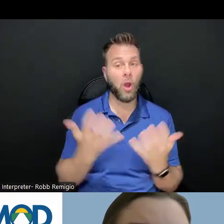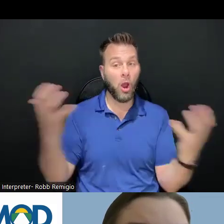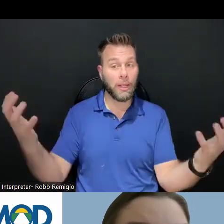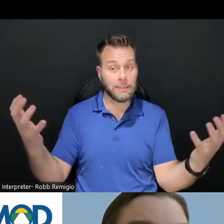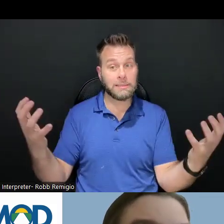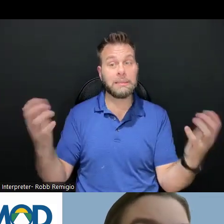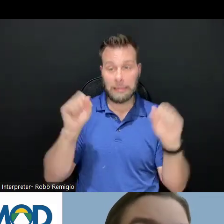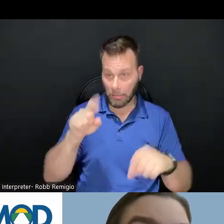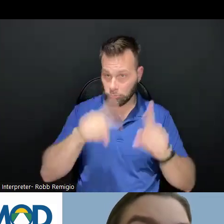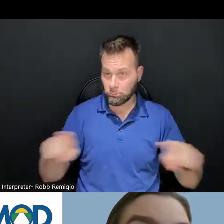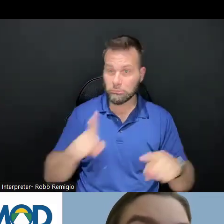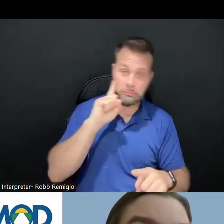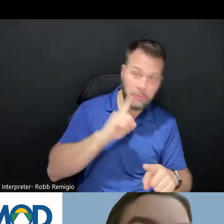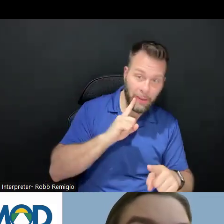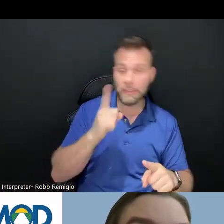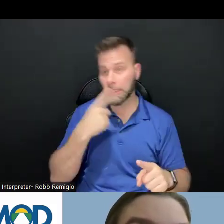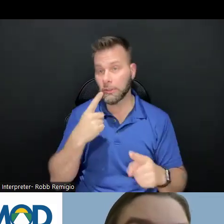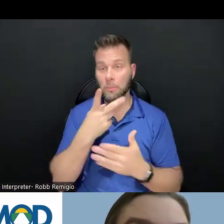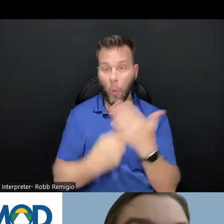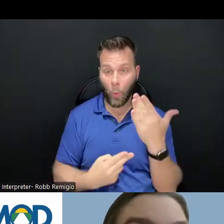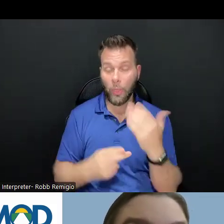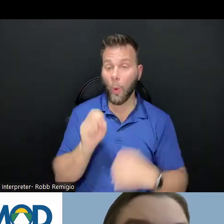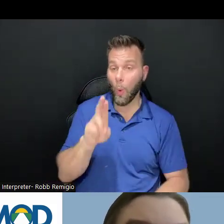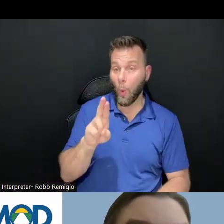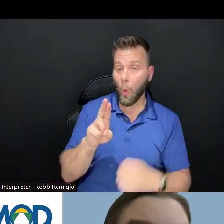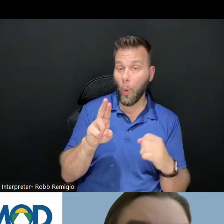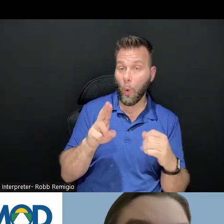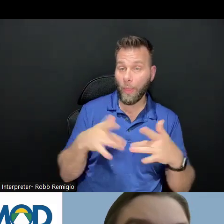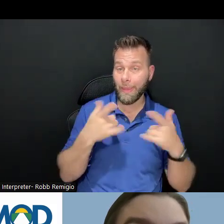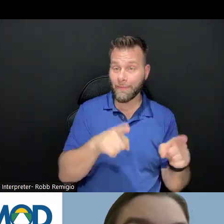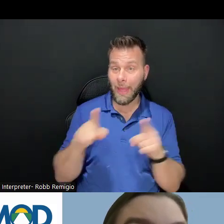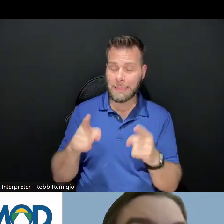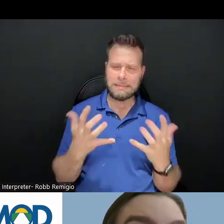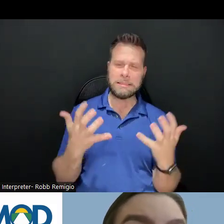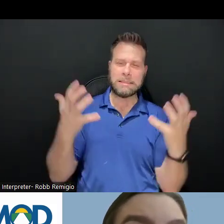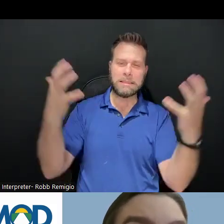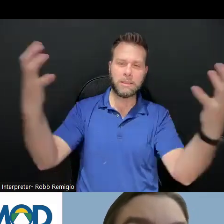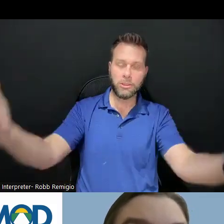an audience that's known to include people who are deaf, our when the event is for a large